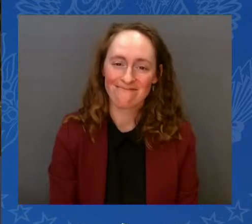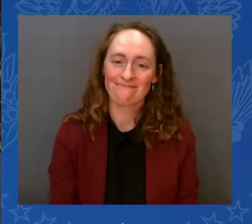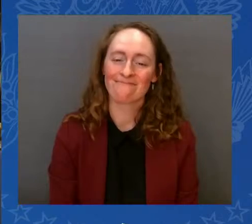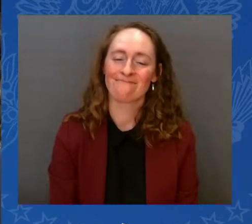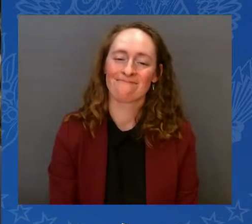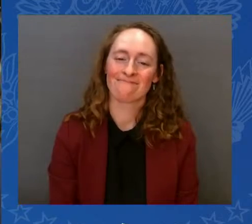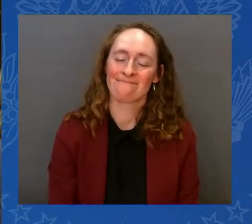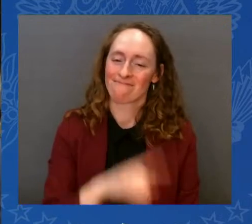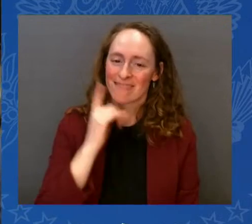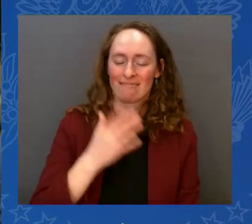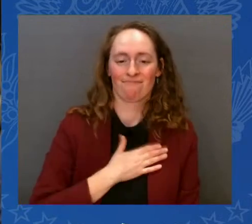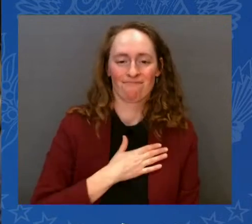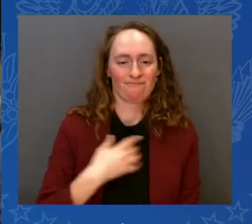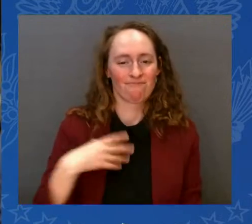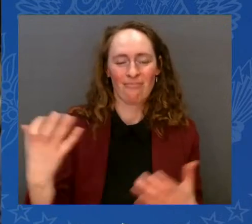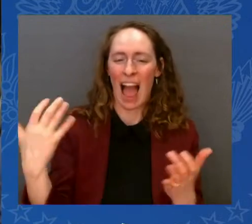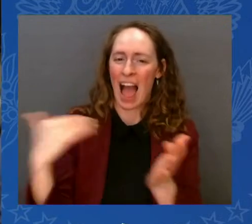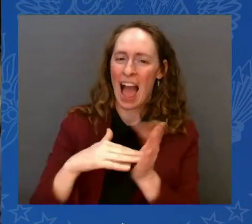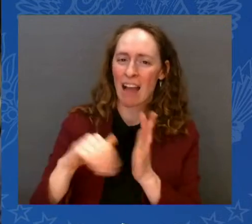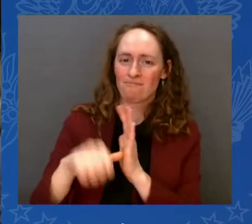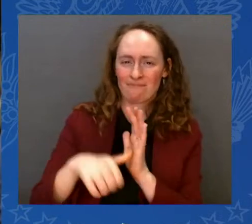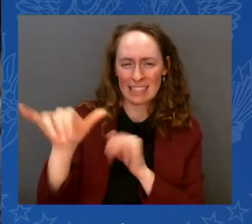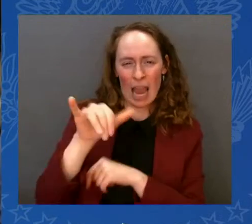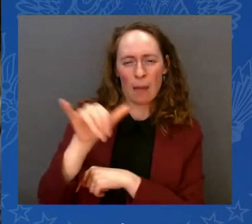Thank you so much for hosting us so graciously.